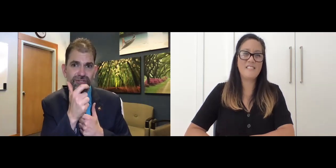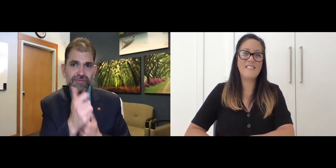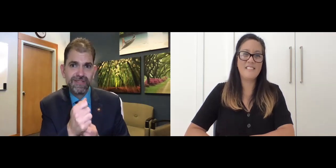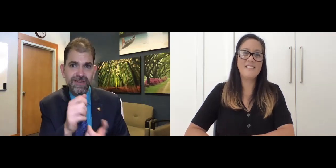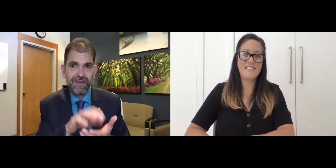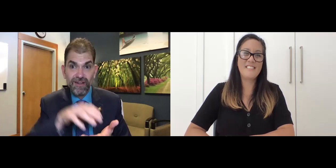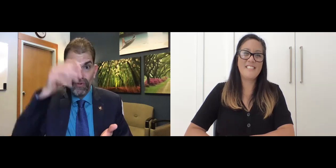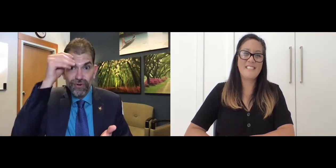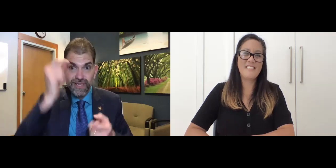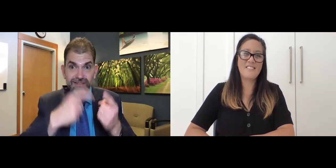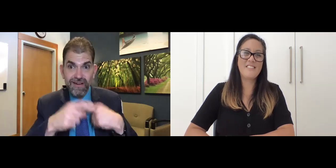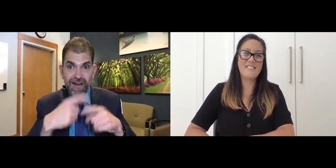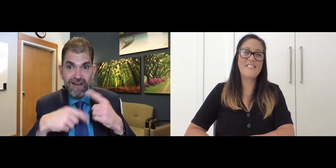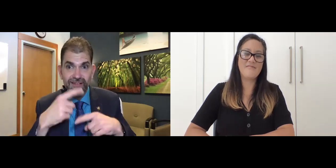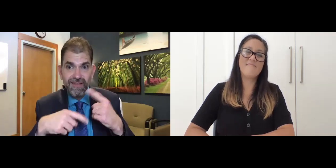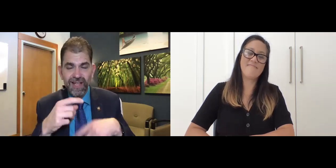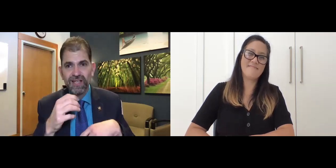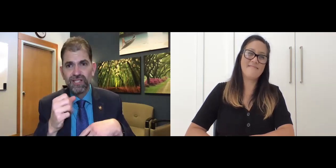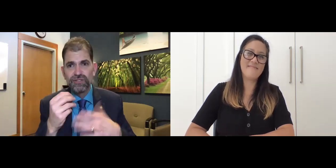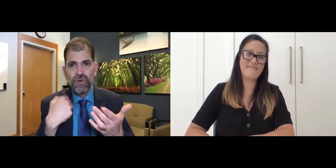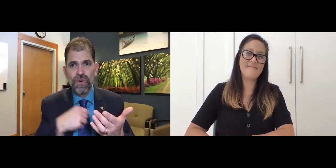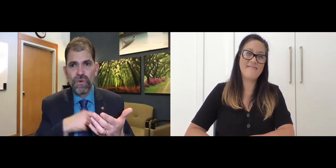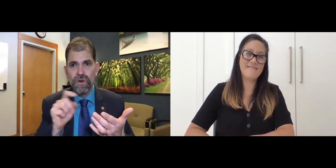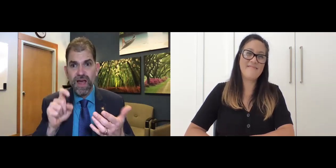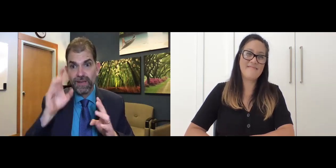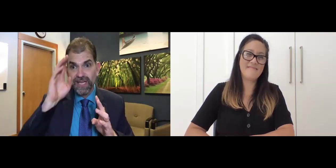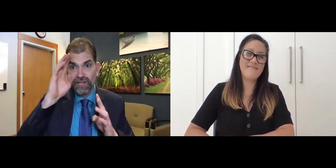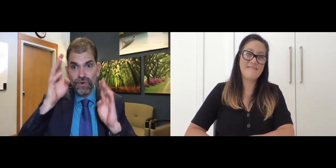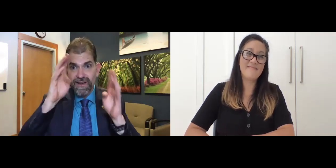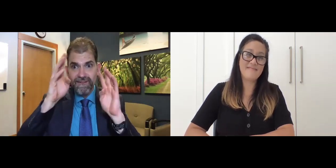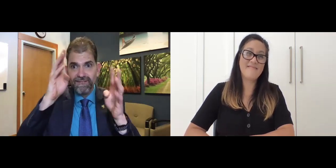lives where they were really interested in learning sign language.